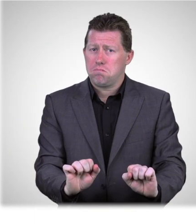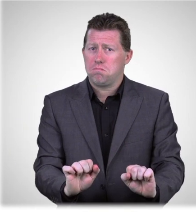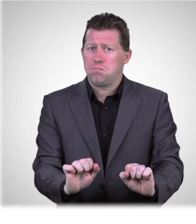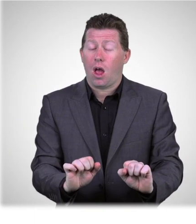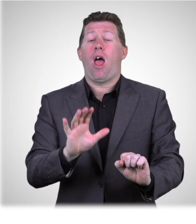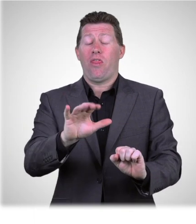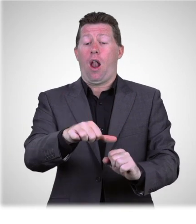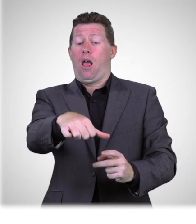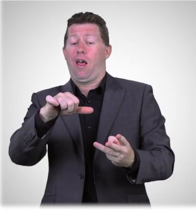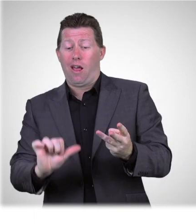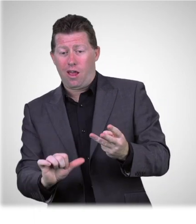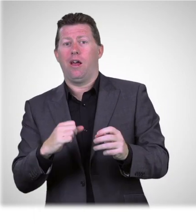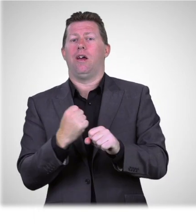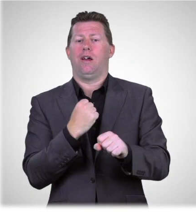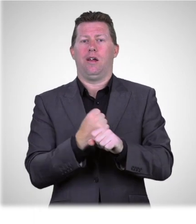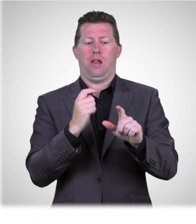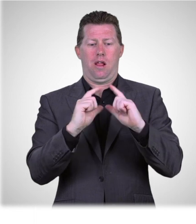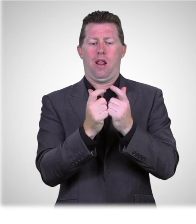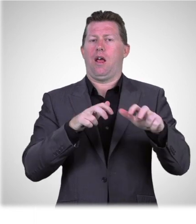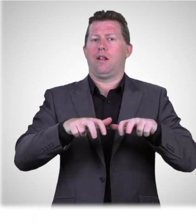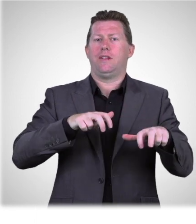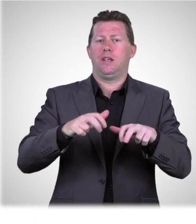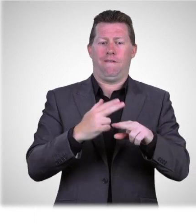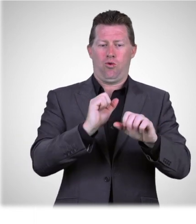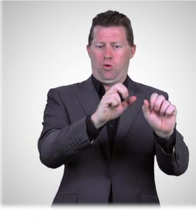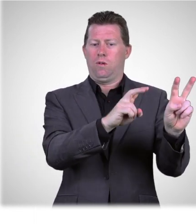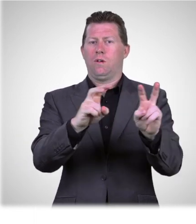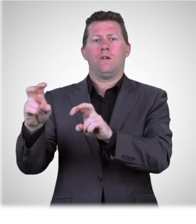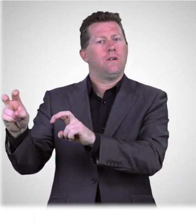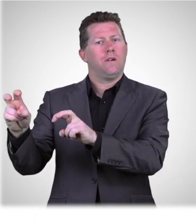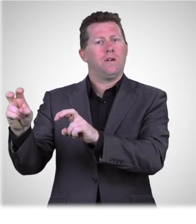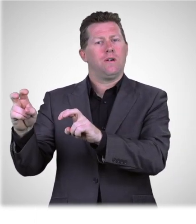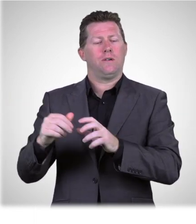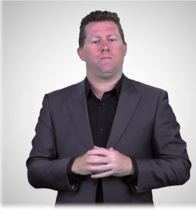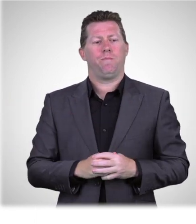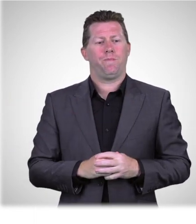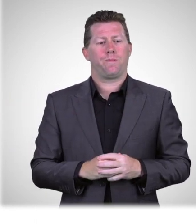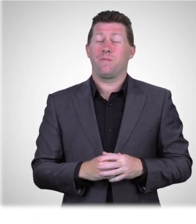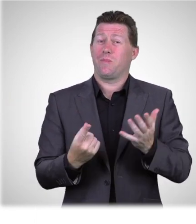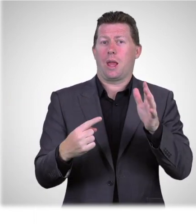Next, you can create a set of class activities for the topic or week. It's important to ensure